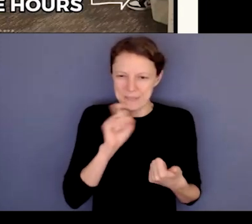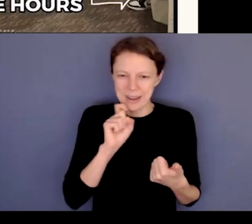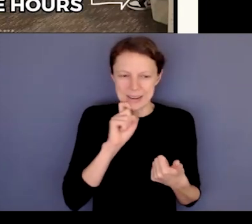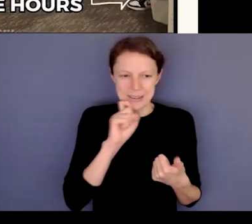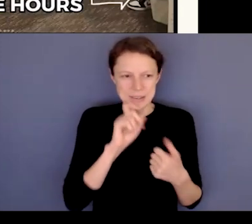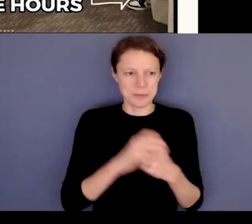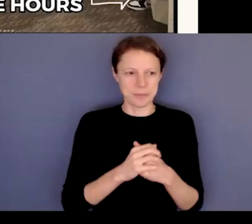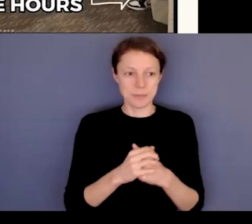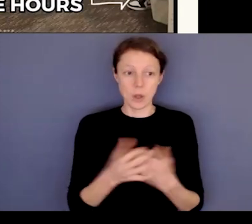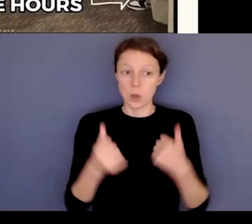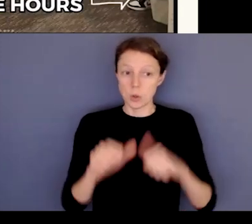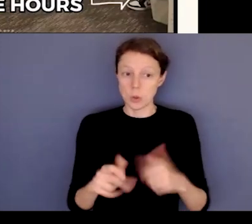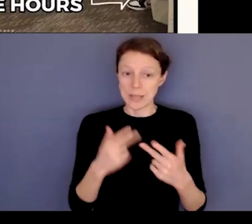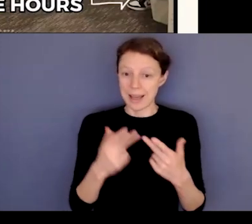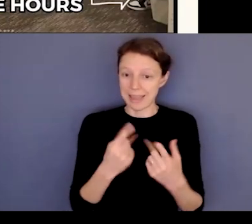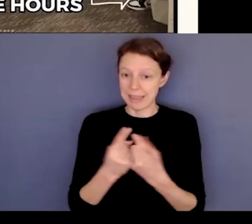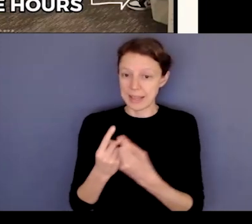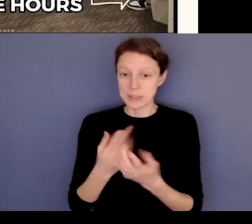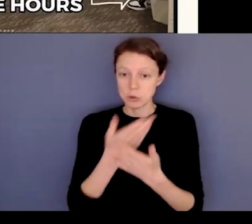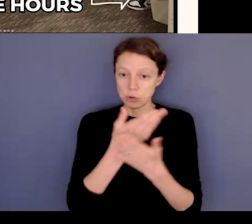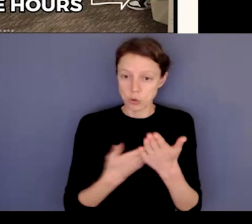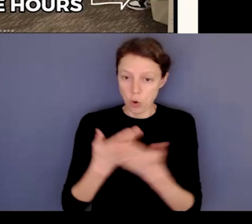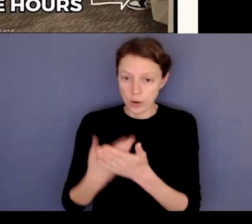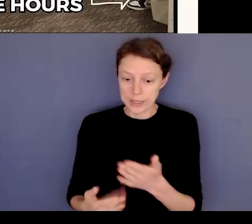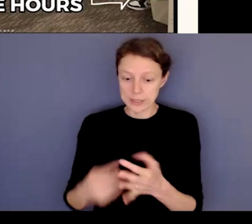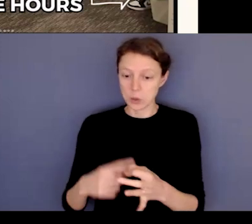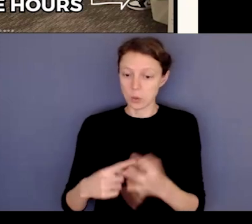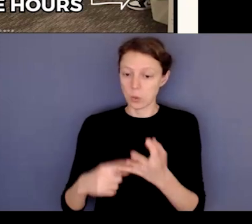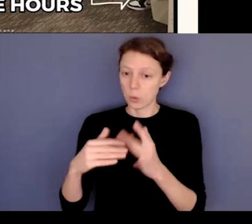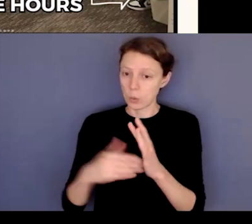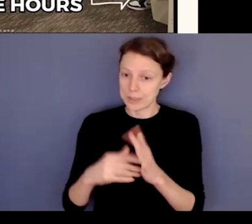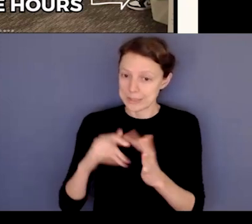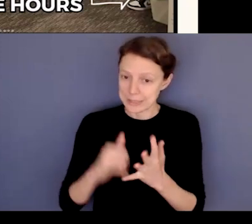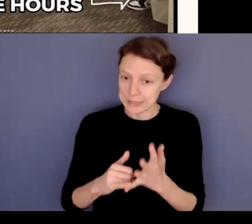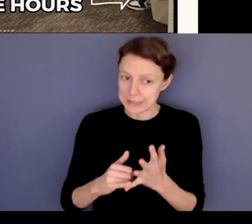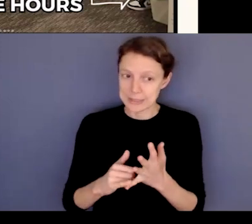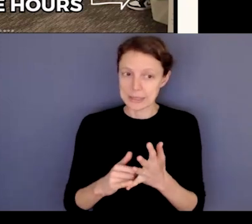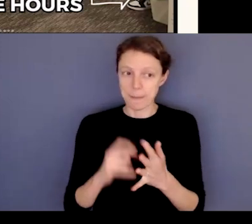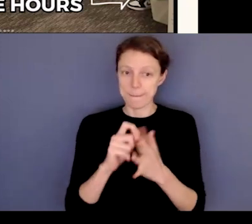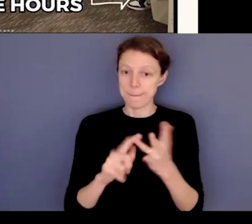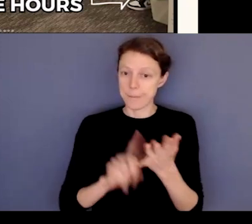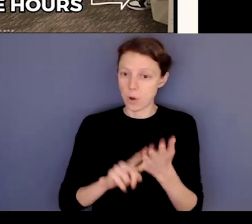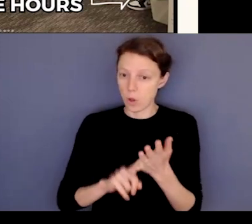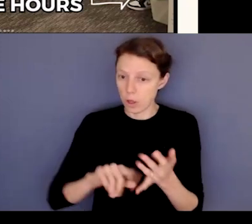quizzes, polls. We often run polls about what sort of series we should do next. We run quizzes after we've done CLE to